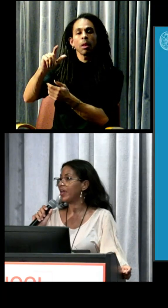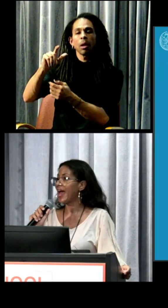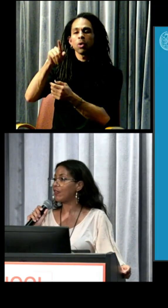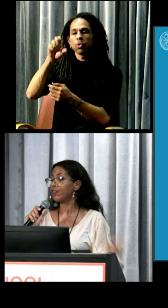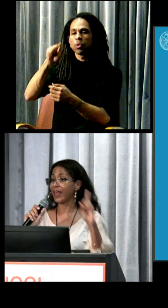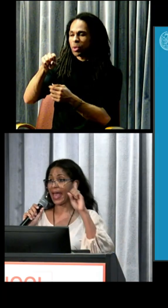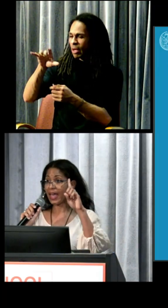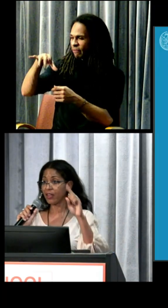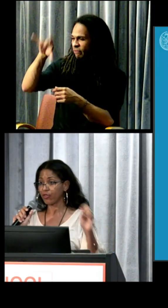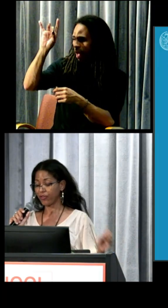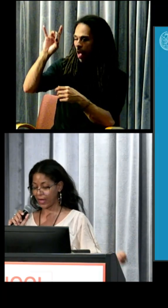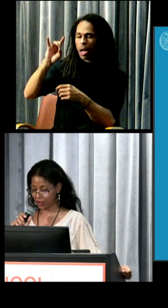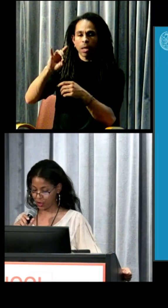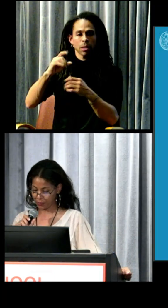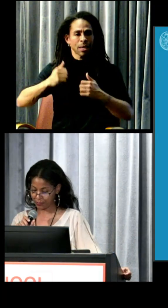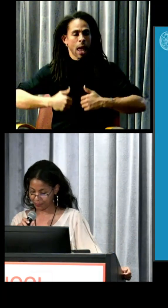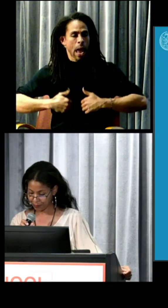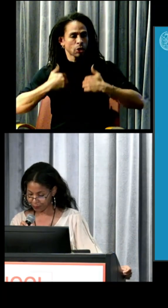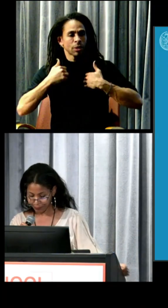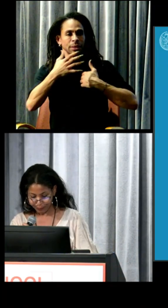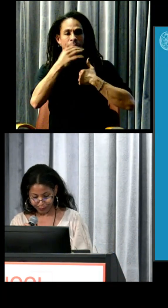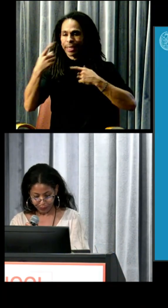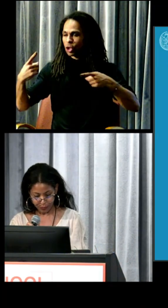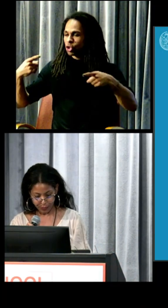city systems, waste, flooding, and traffic.